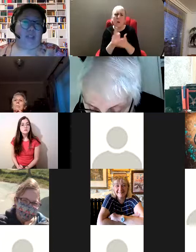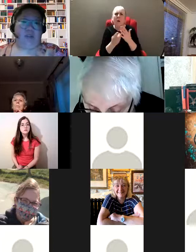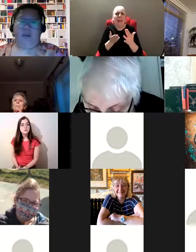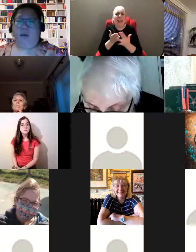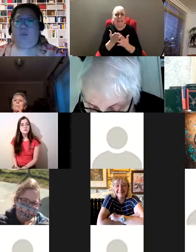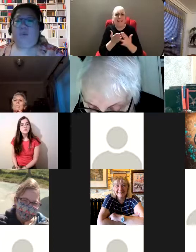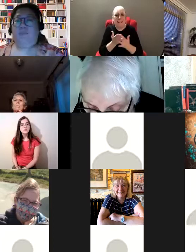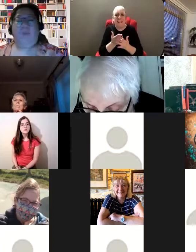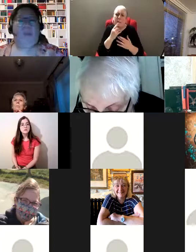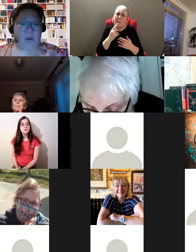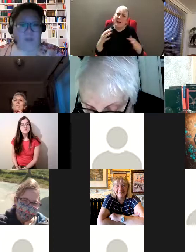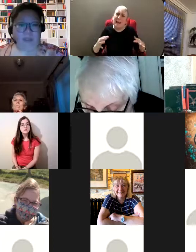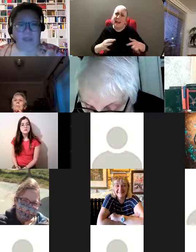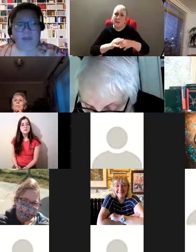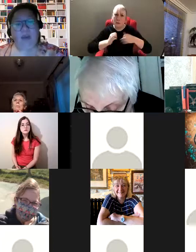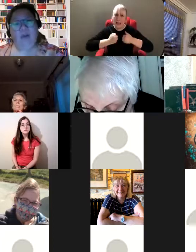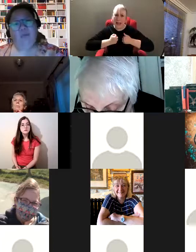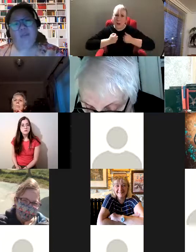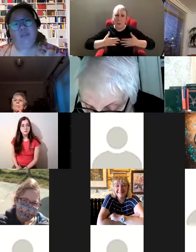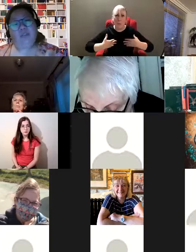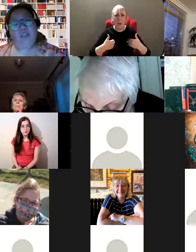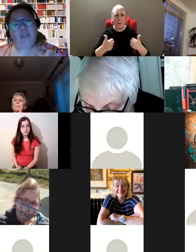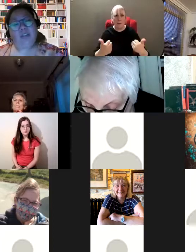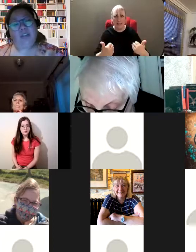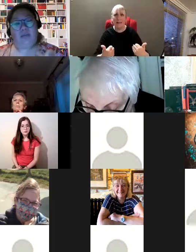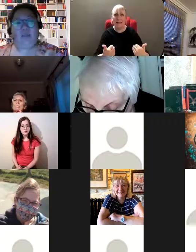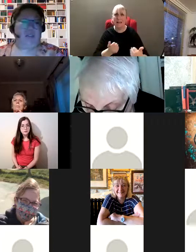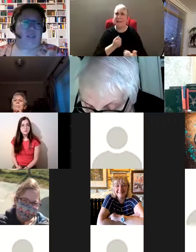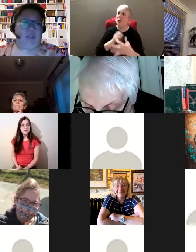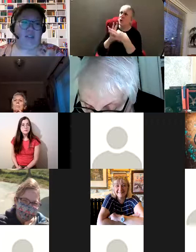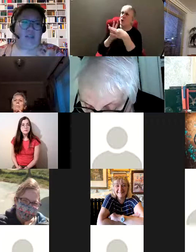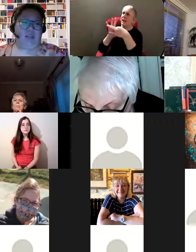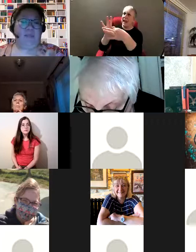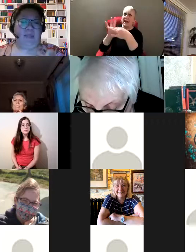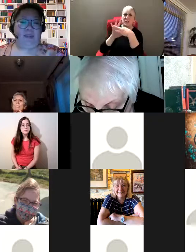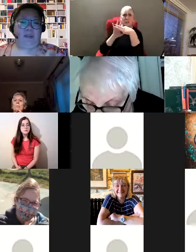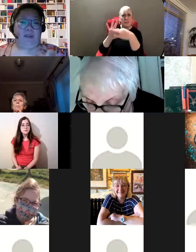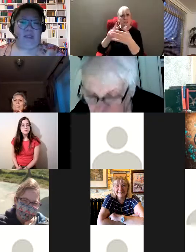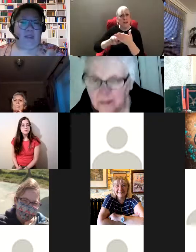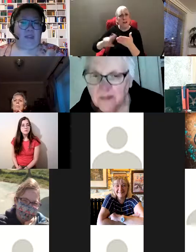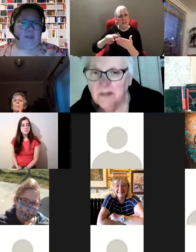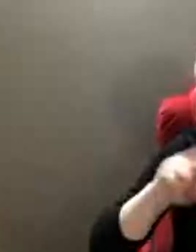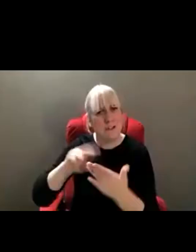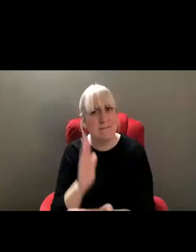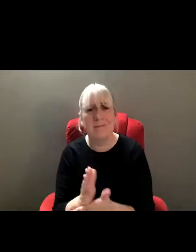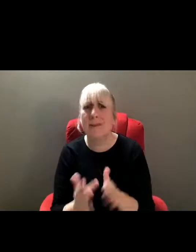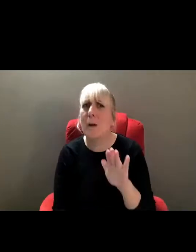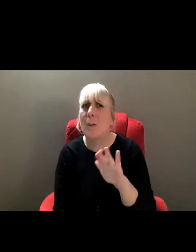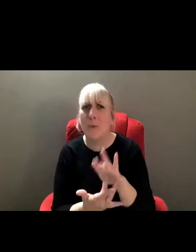to our well-being our great connection with the nature so i think there might be a lot of